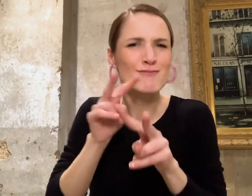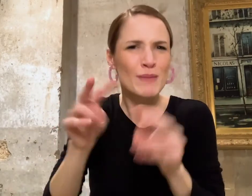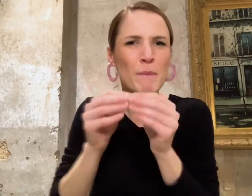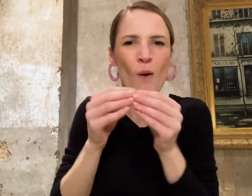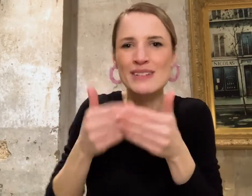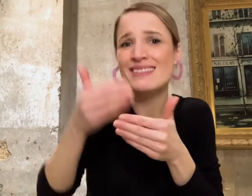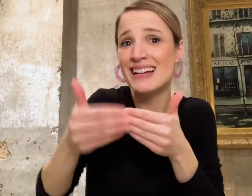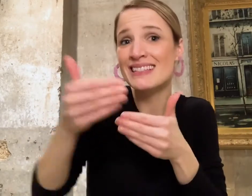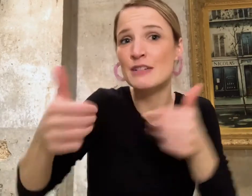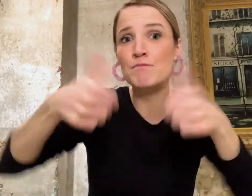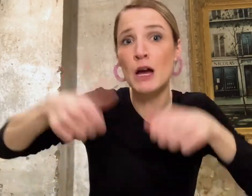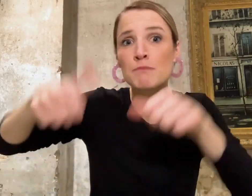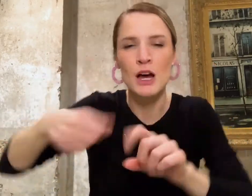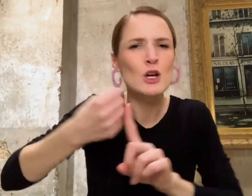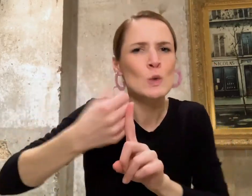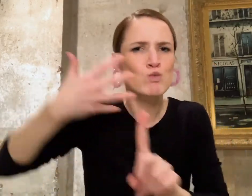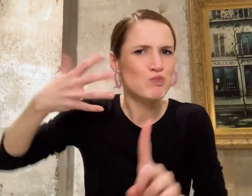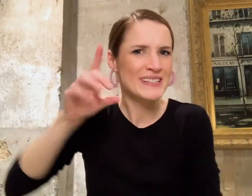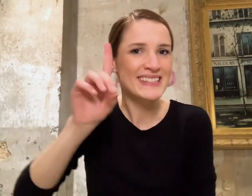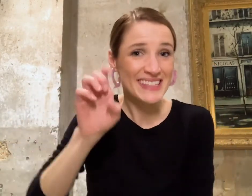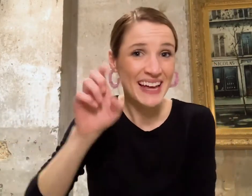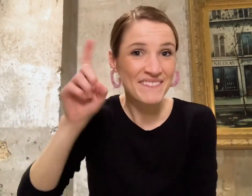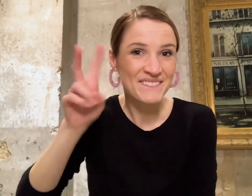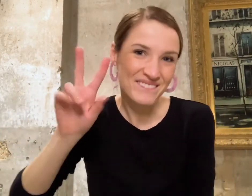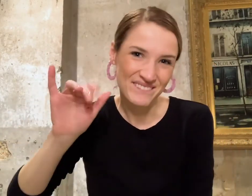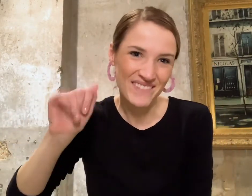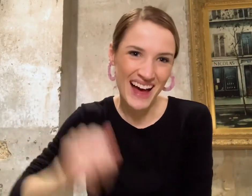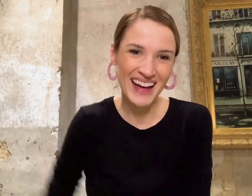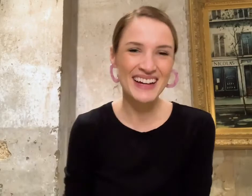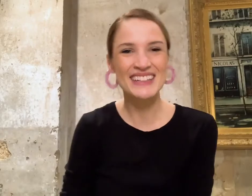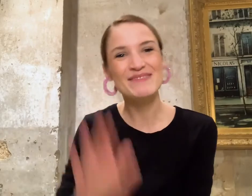Keep your eyes peeled for upcoming posts covering the topic re: De'VIA!!